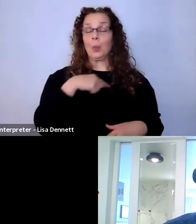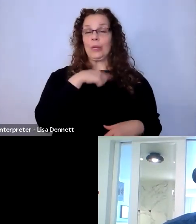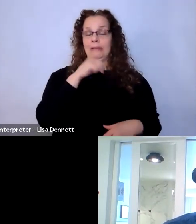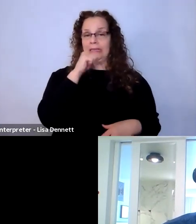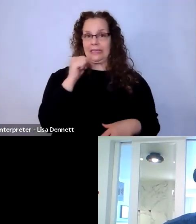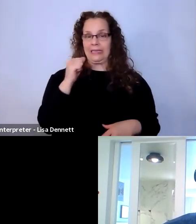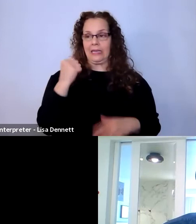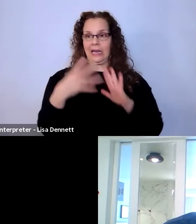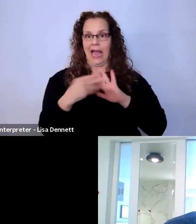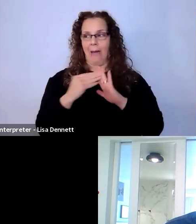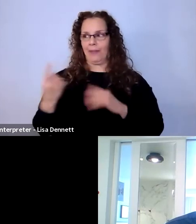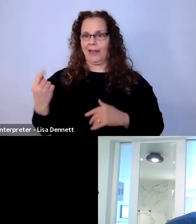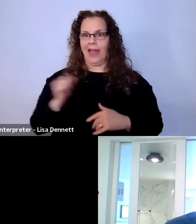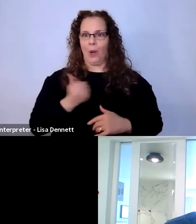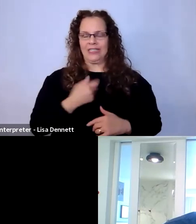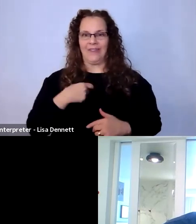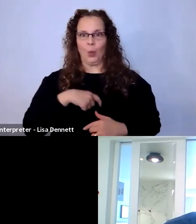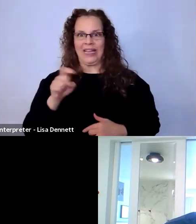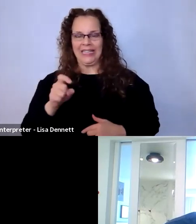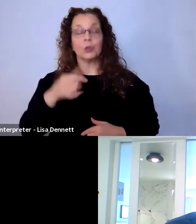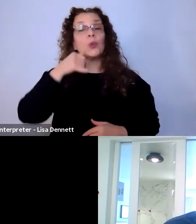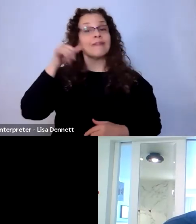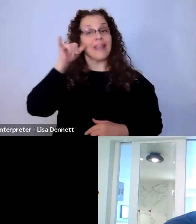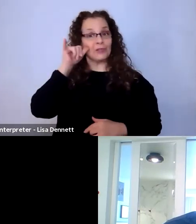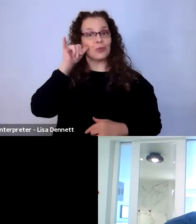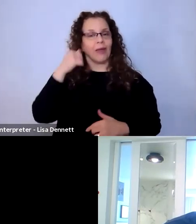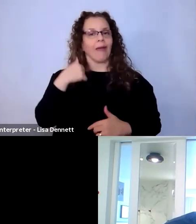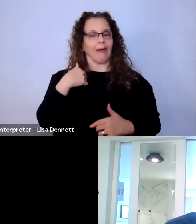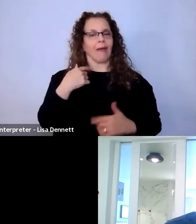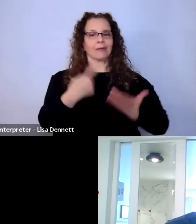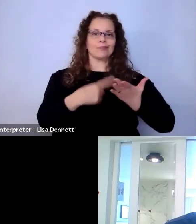chat talking about gad and all that good stuff and then this morning it really